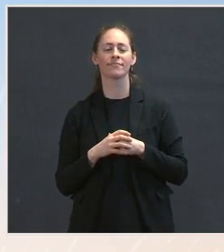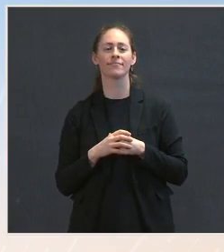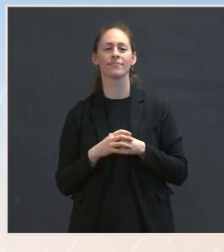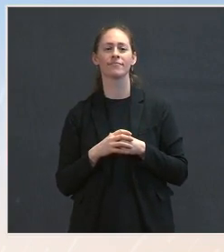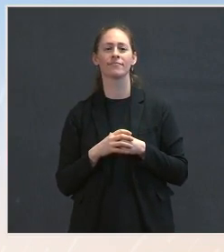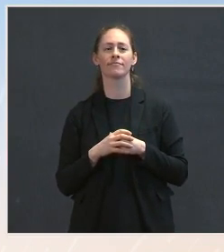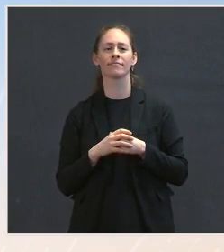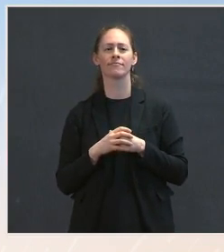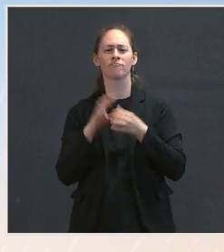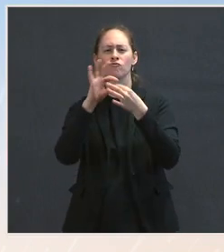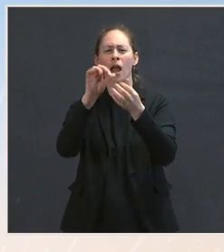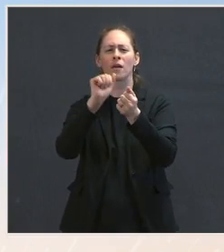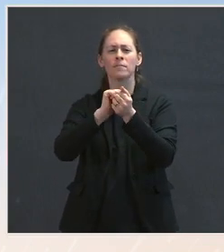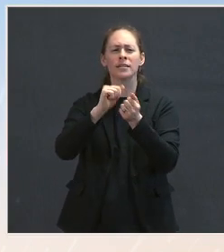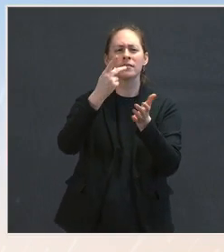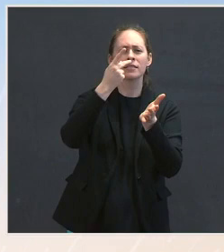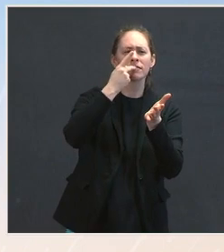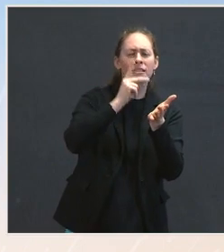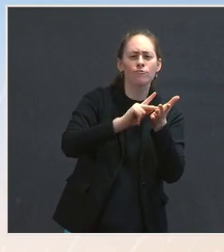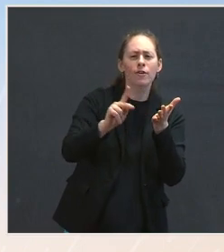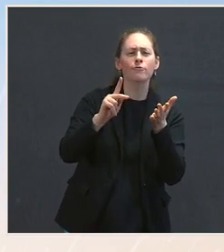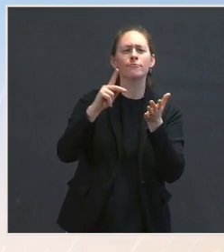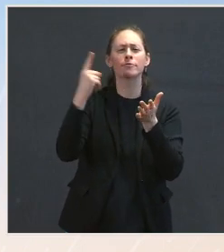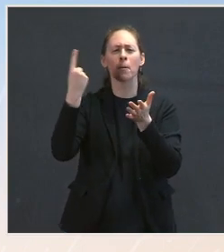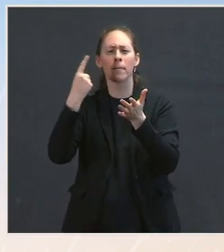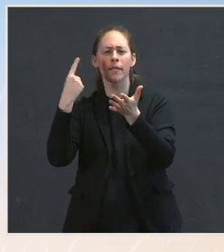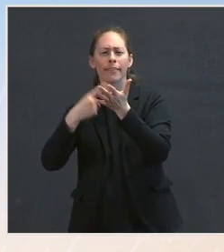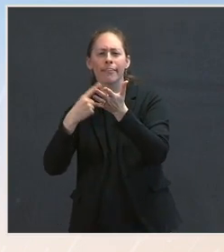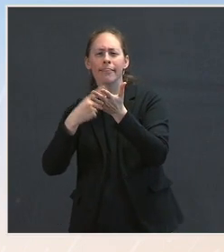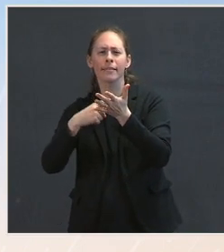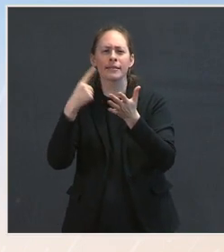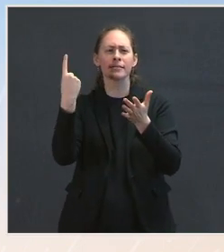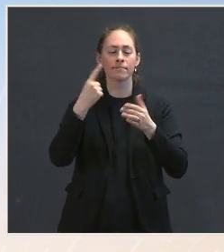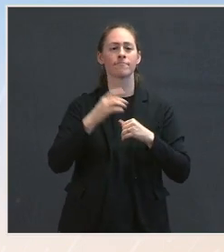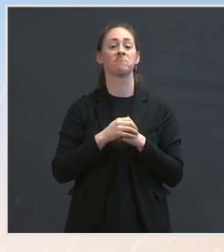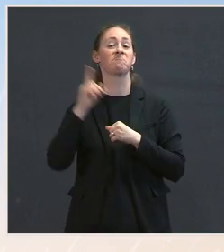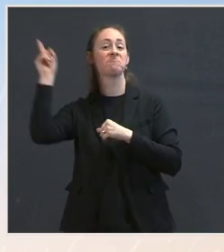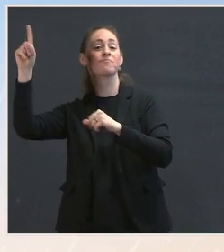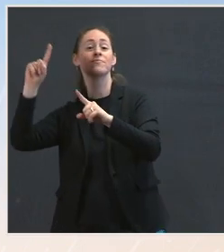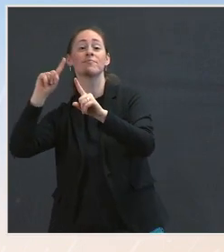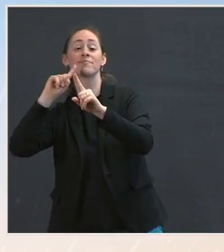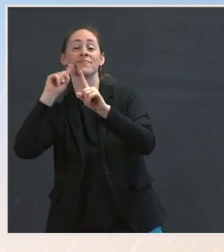stocks fluctuating and spiking like this? Ms. Psaki: Well, as you know, the SEC had been --